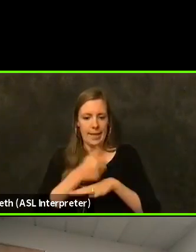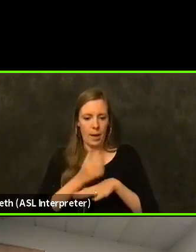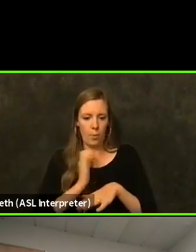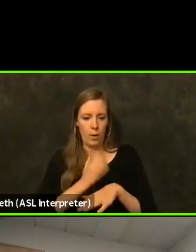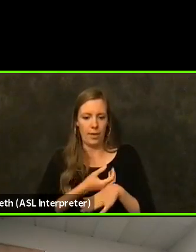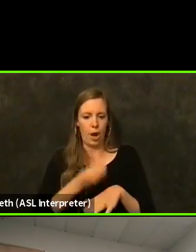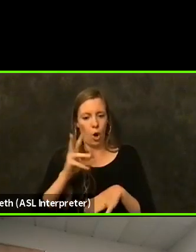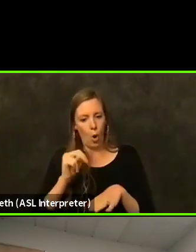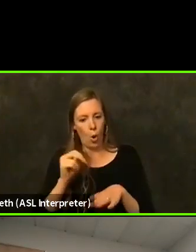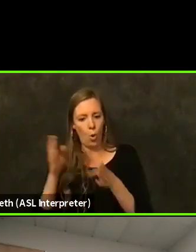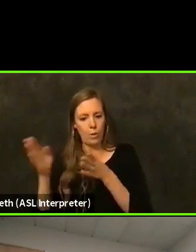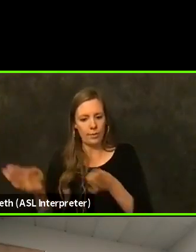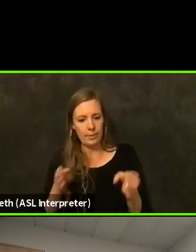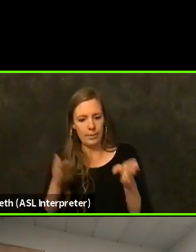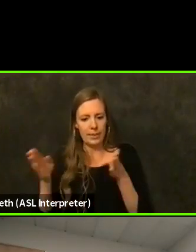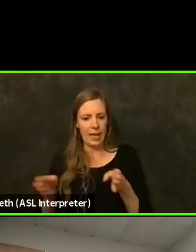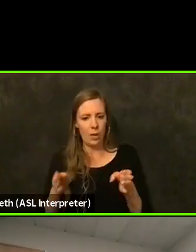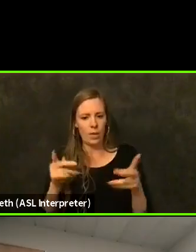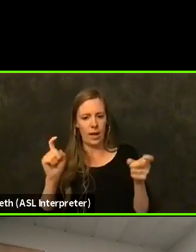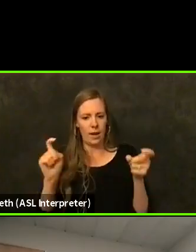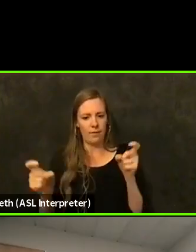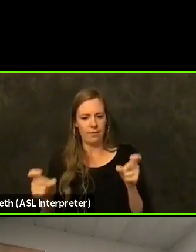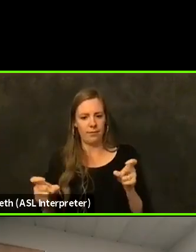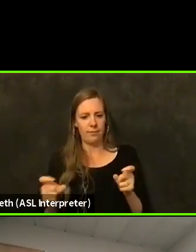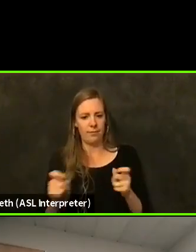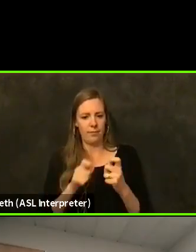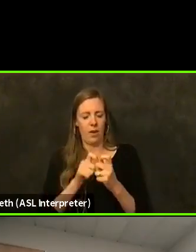We were kind of honing the whole process down and now this.